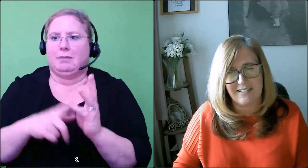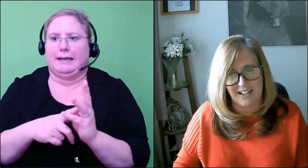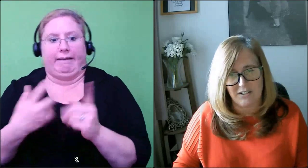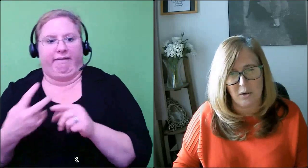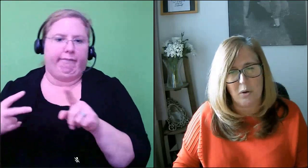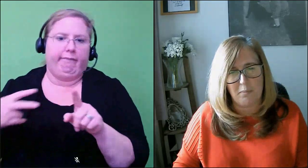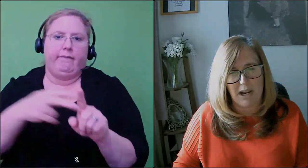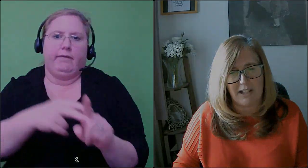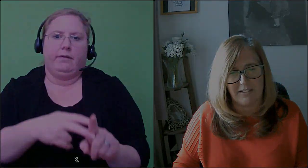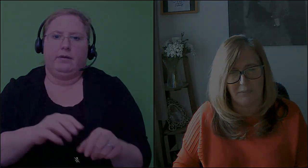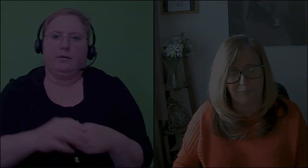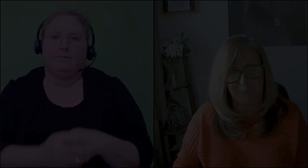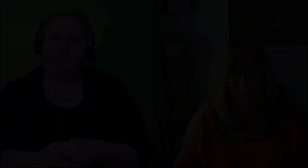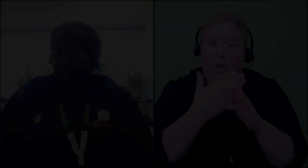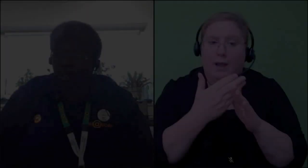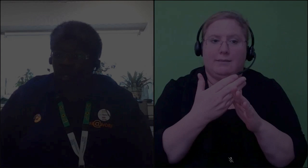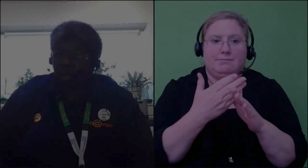did or might do.